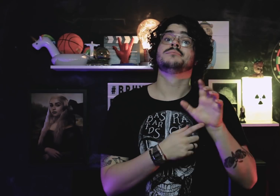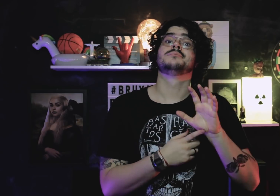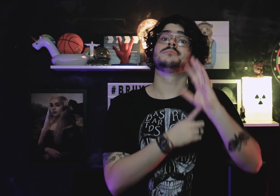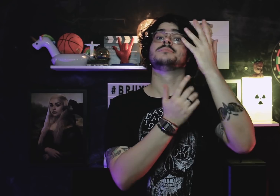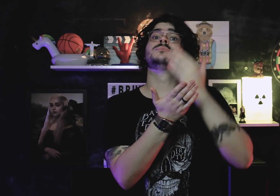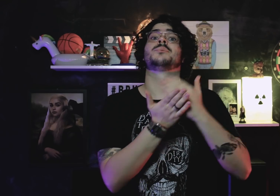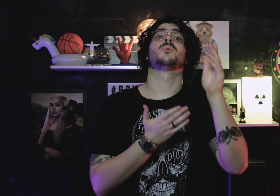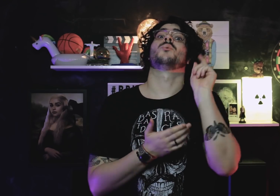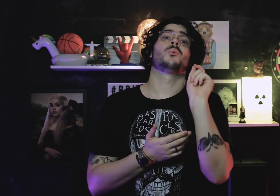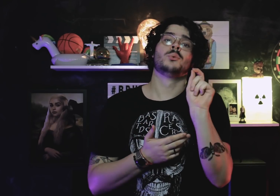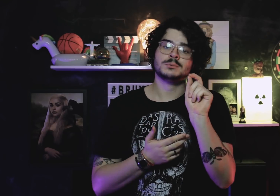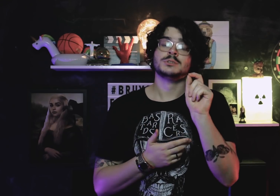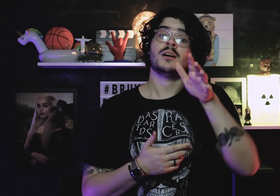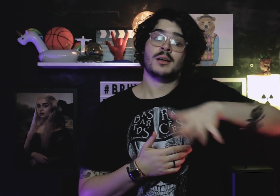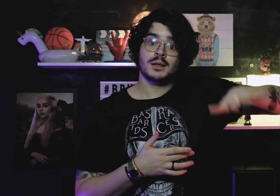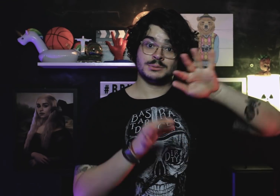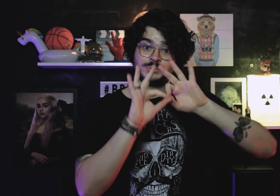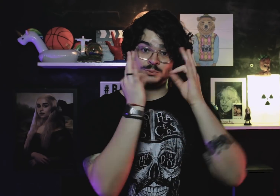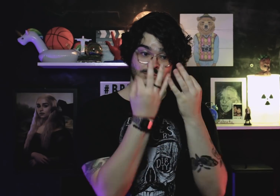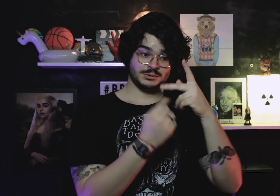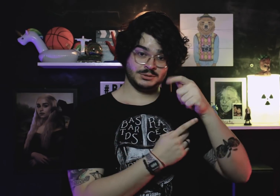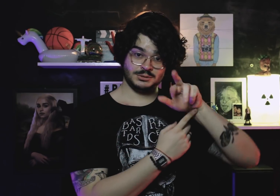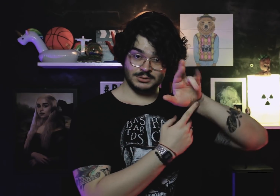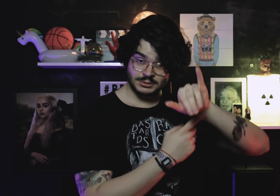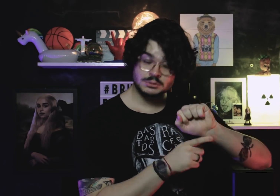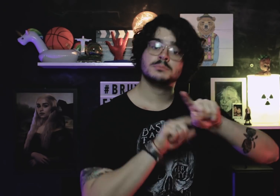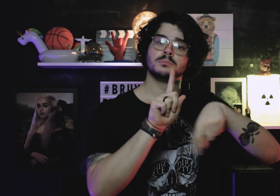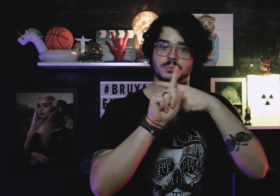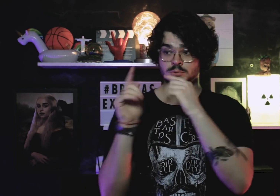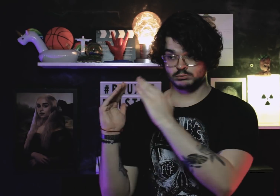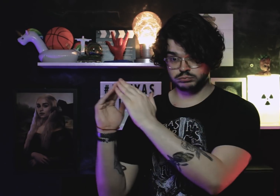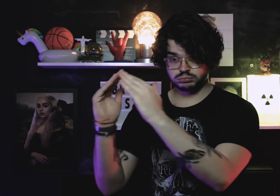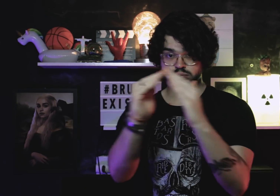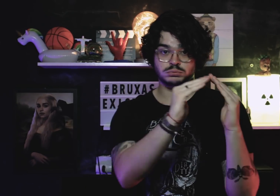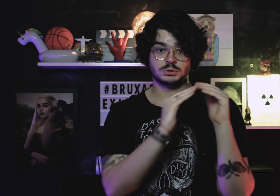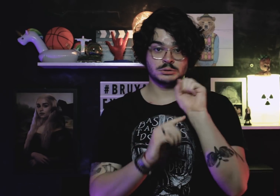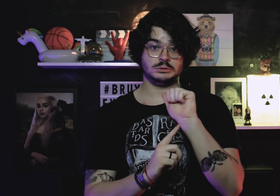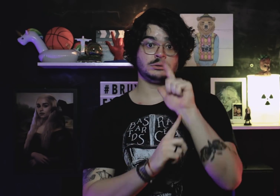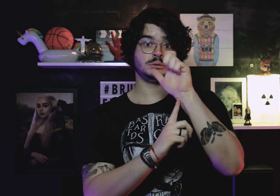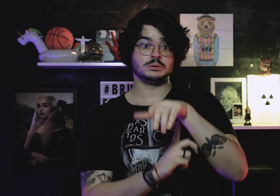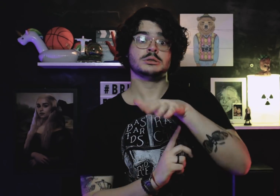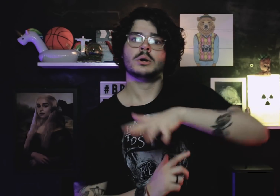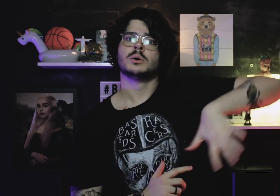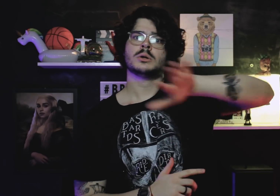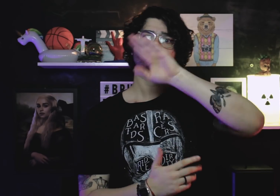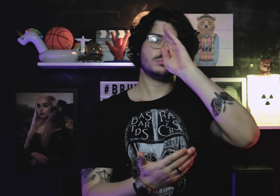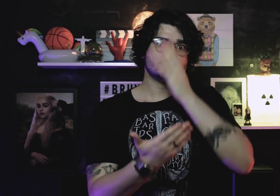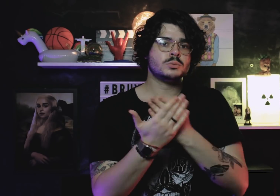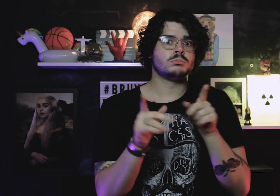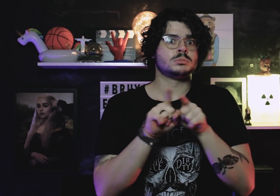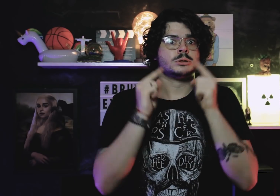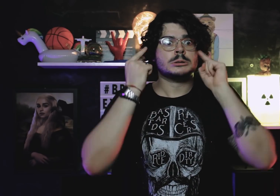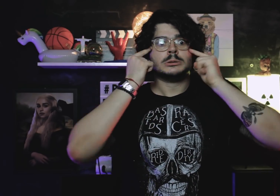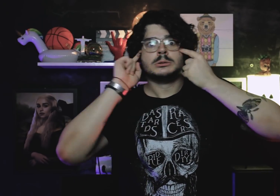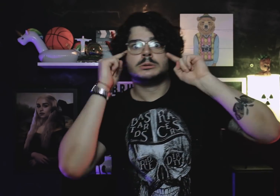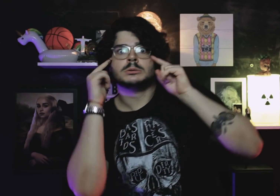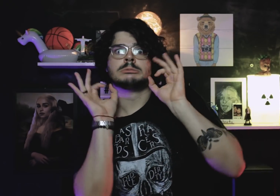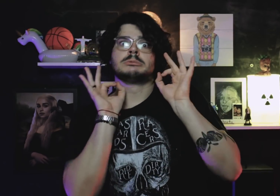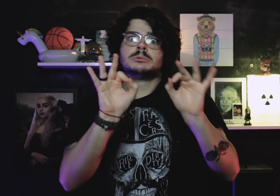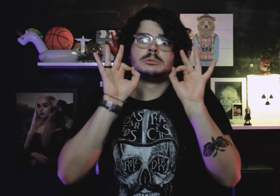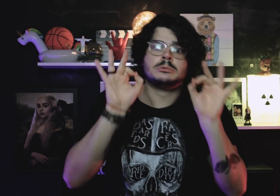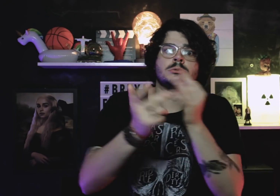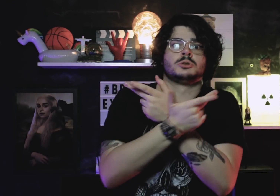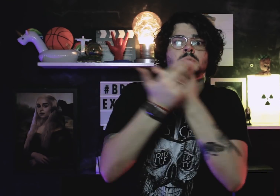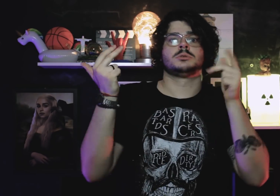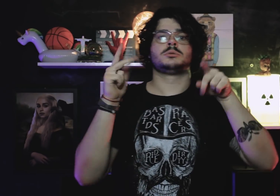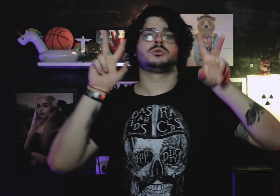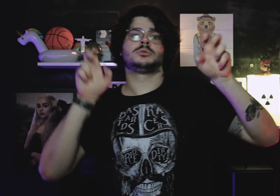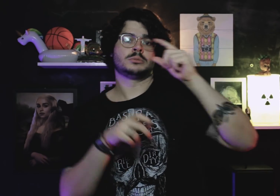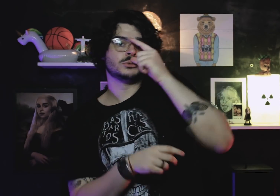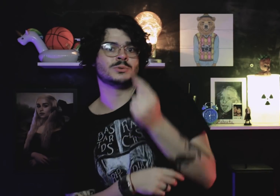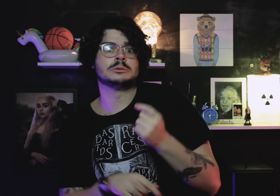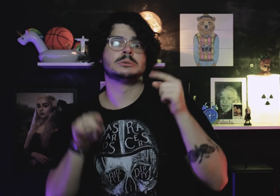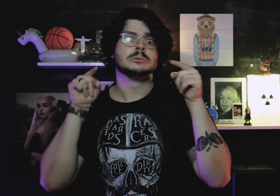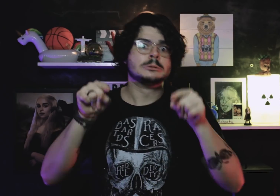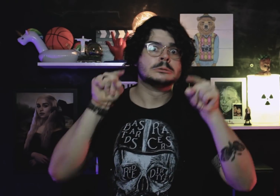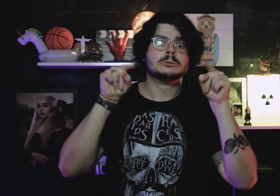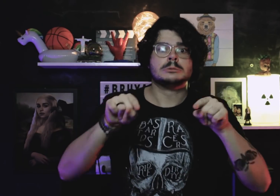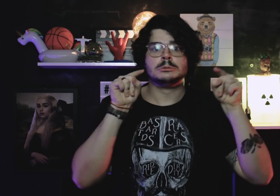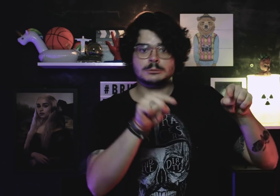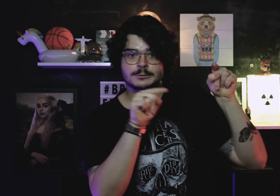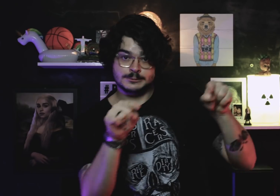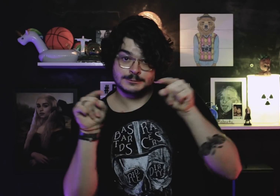so Parris's family and Salem residents became obsessed with witchcraft.